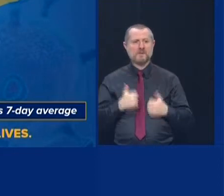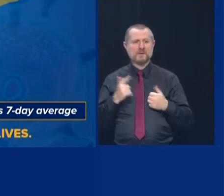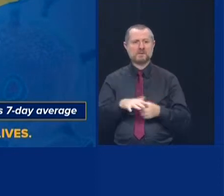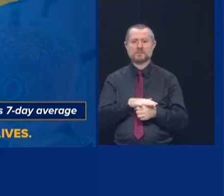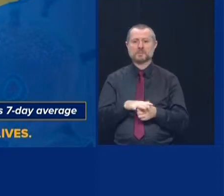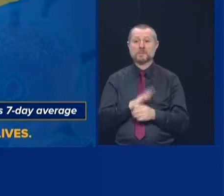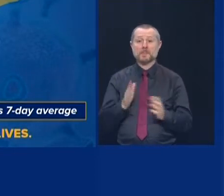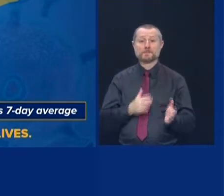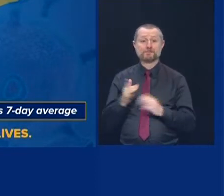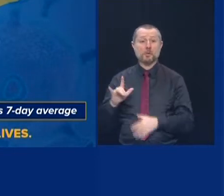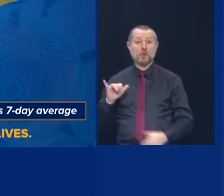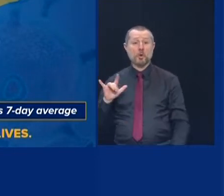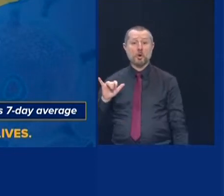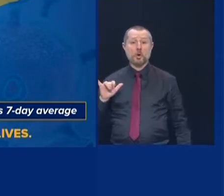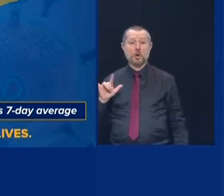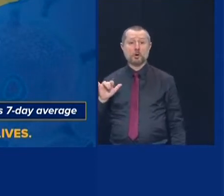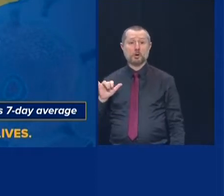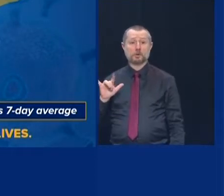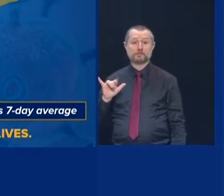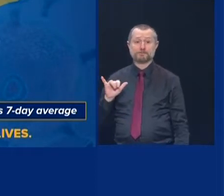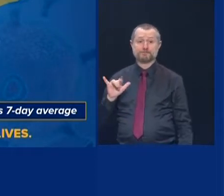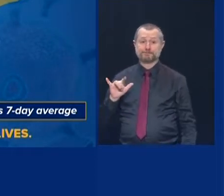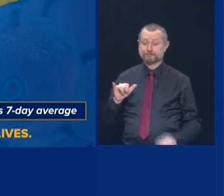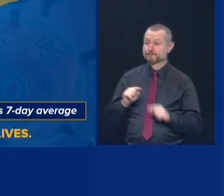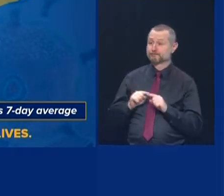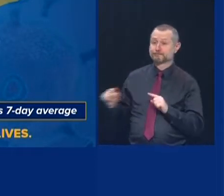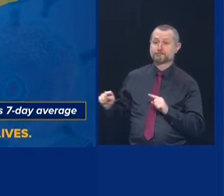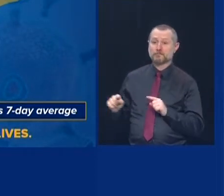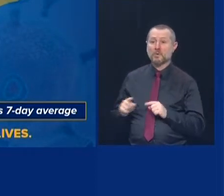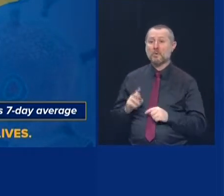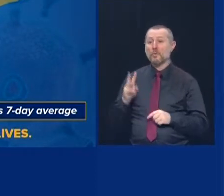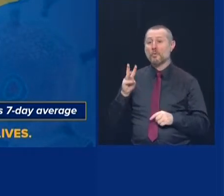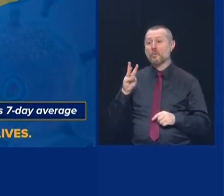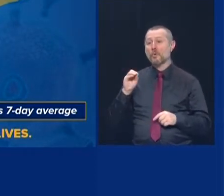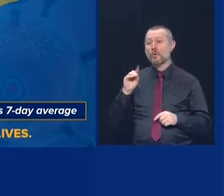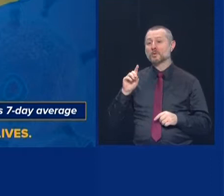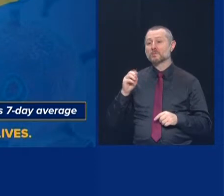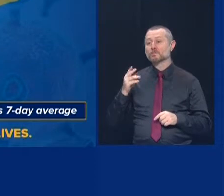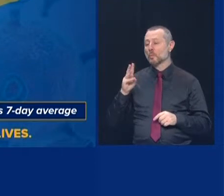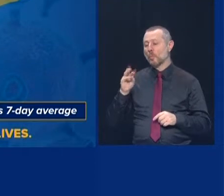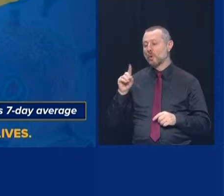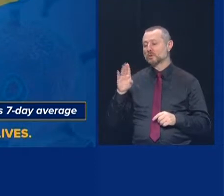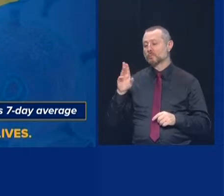ELM PARK 5%, BAY TERRACE, 5.5 POTTENVILLE, 5.8. THAT'S WHAT YOU NEED TO KNOW.